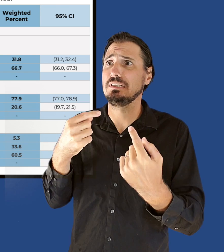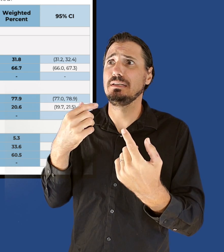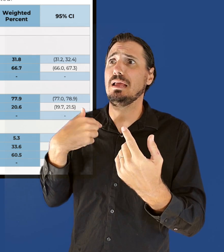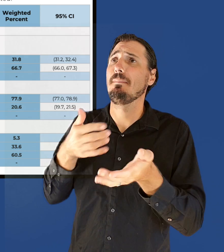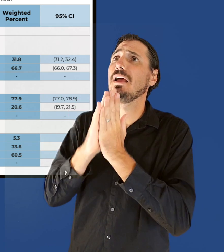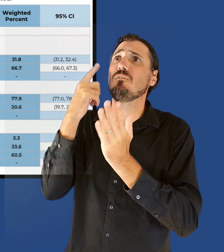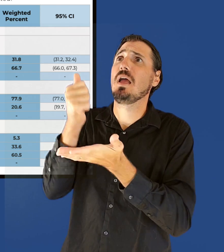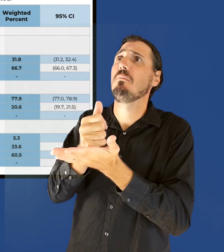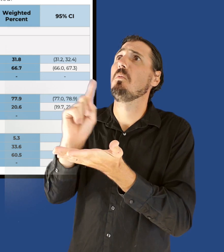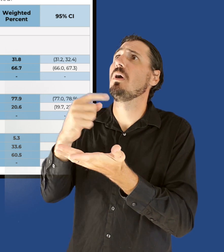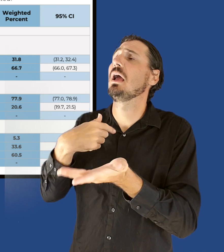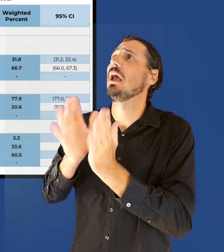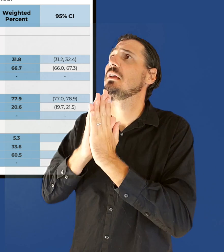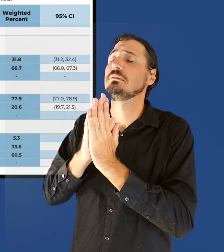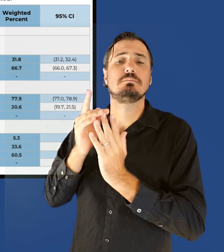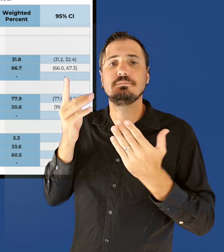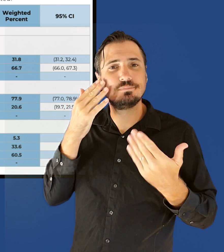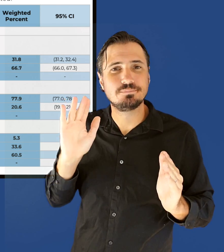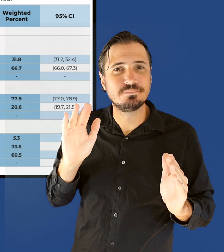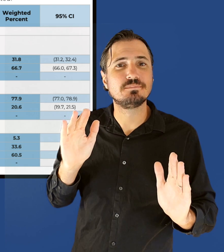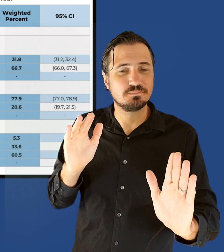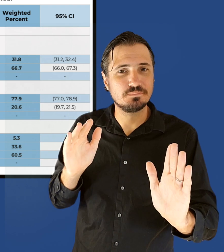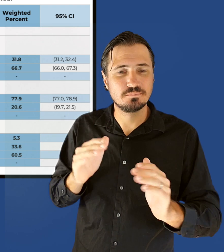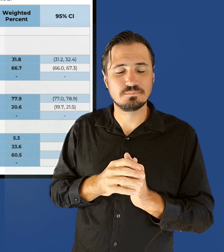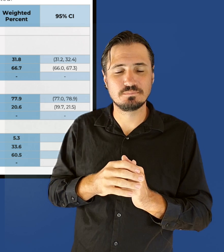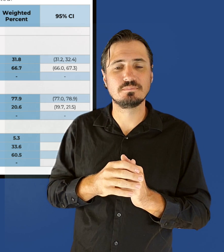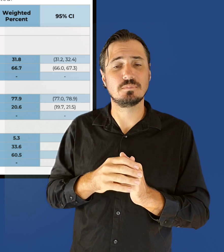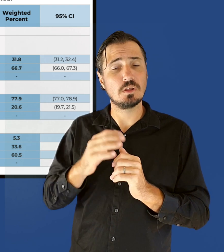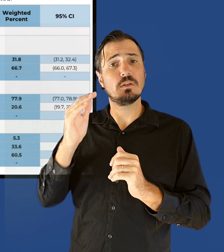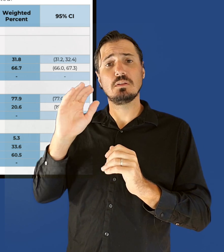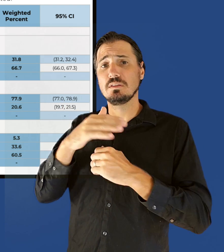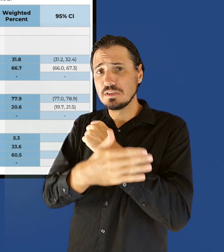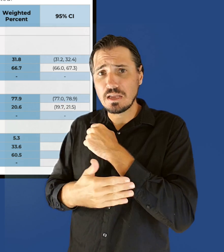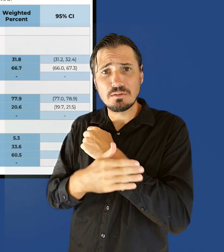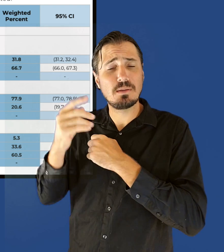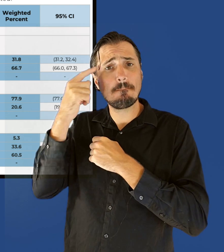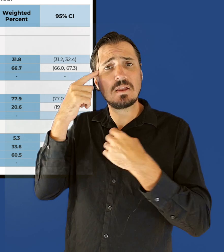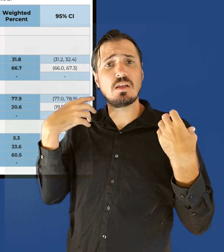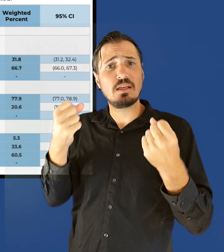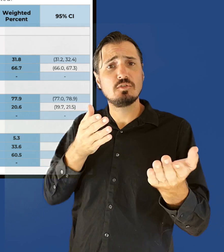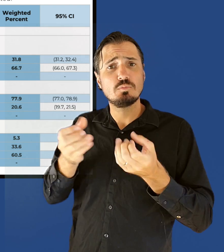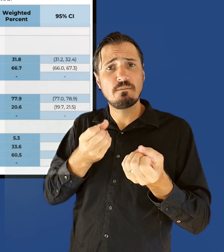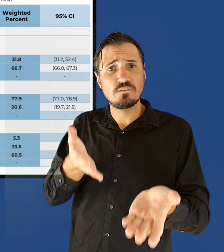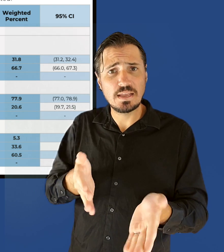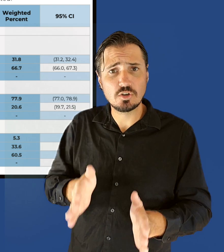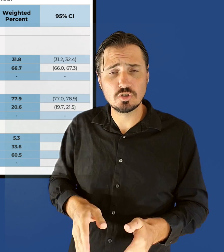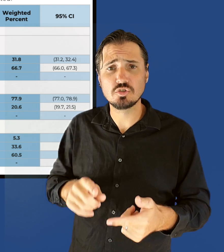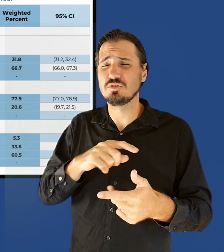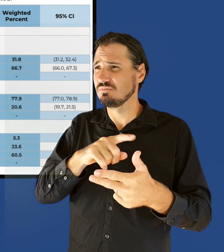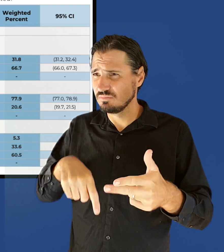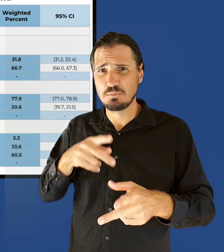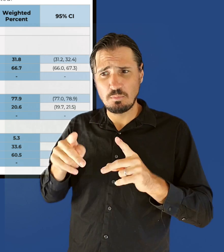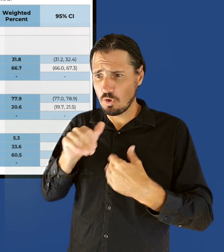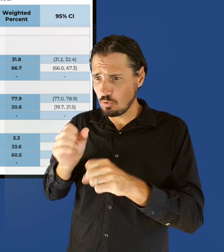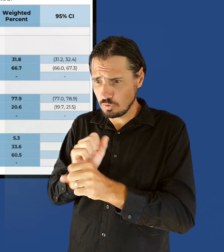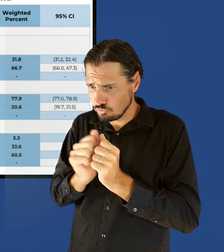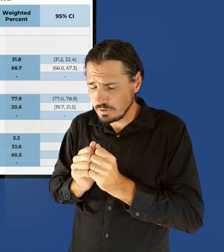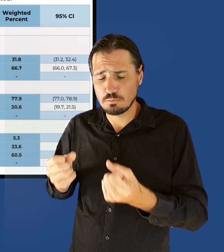The report recommends the Health Department, mental health service providers and the county continue to work together to improve access to culturally appropriate,